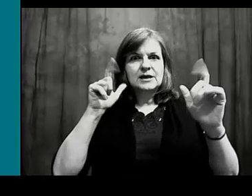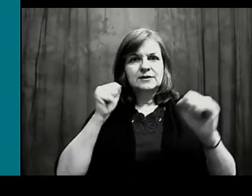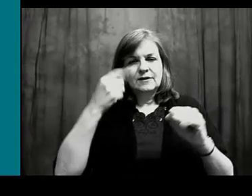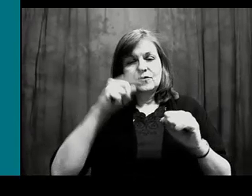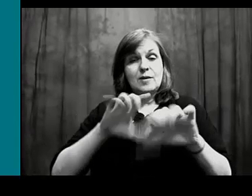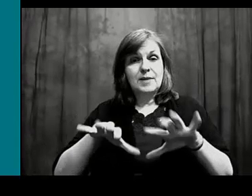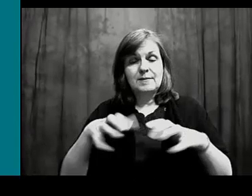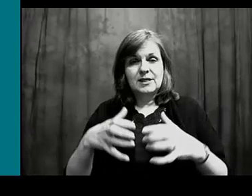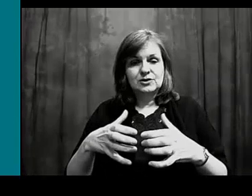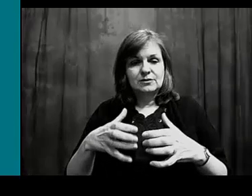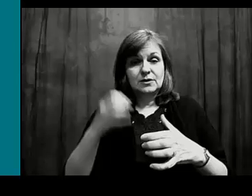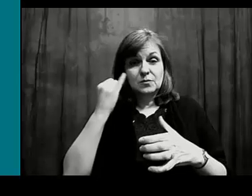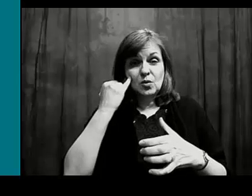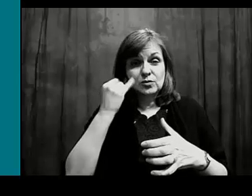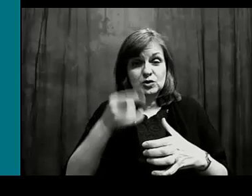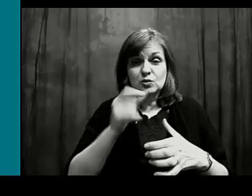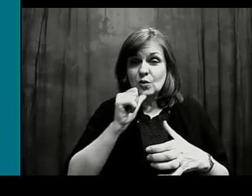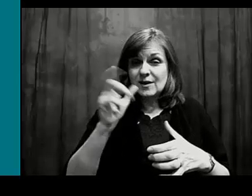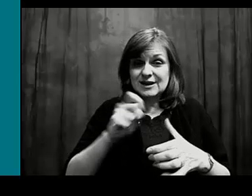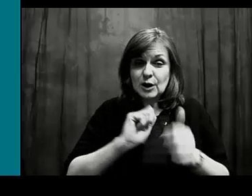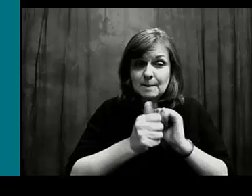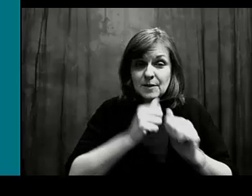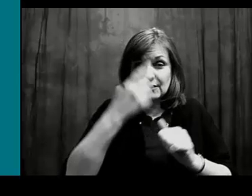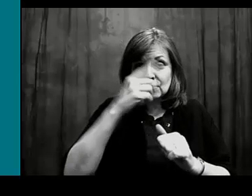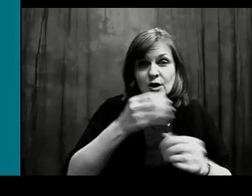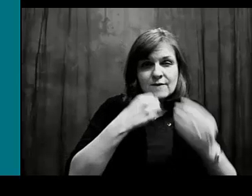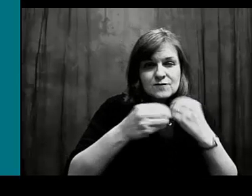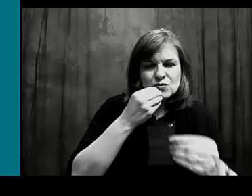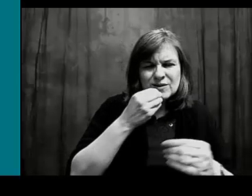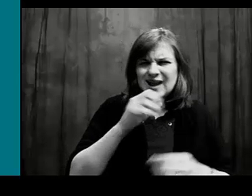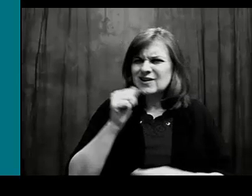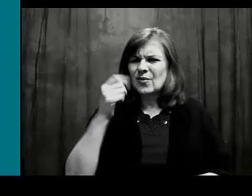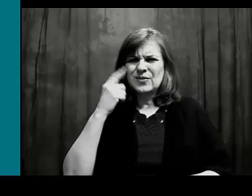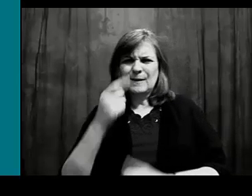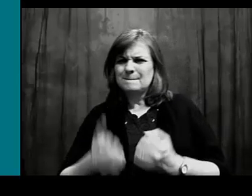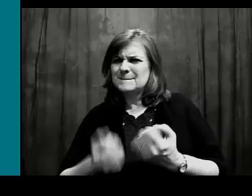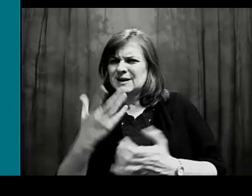if you don't have to compete for your food and I don't think many of you are competing for